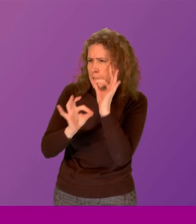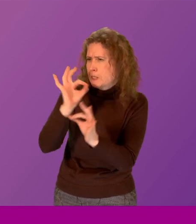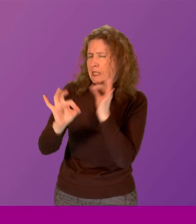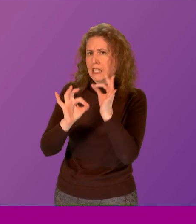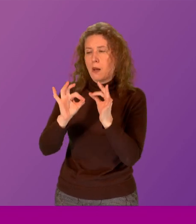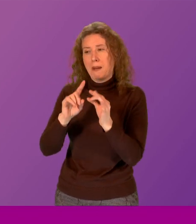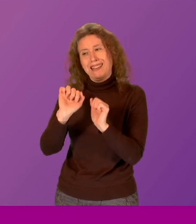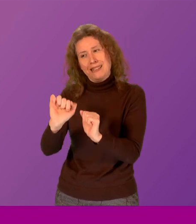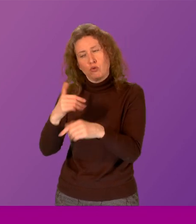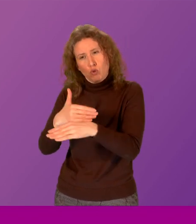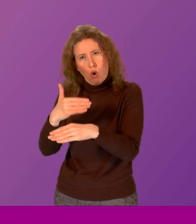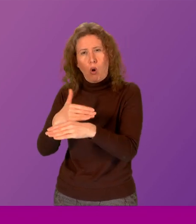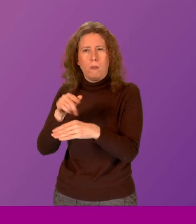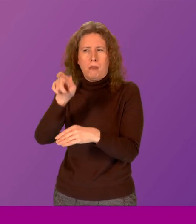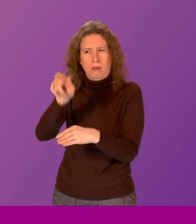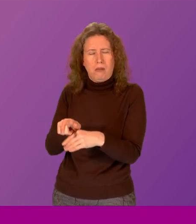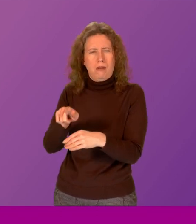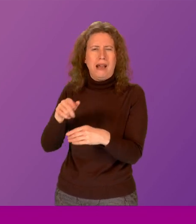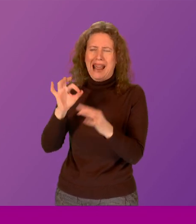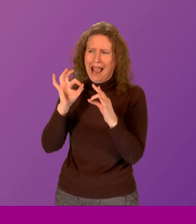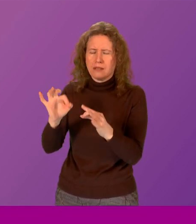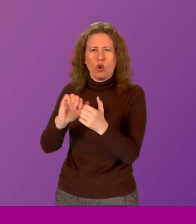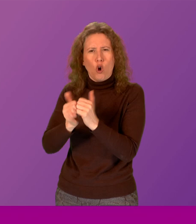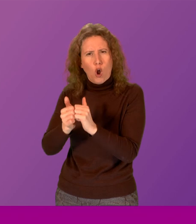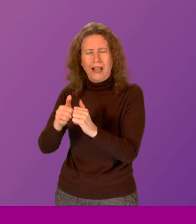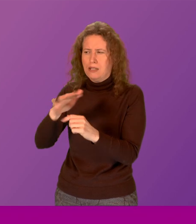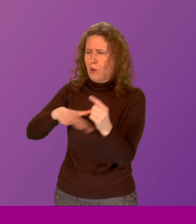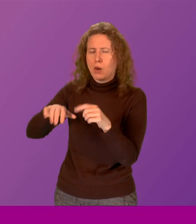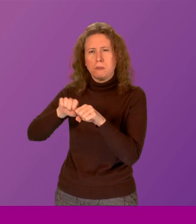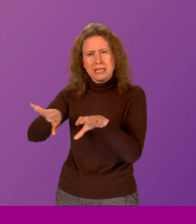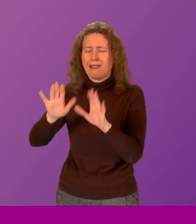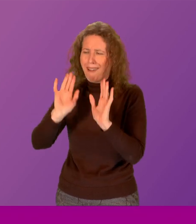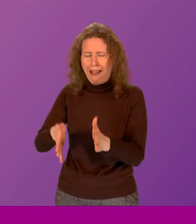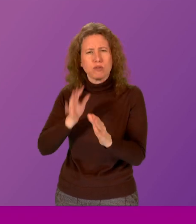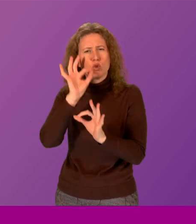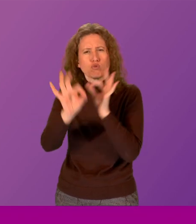job that he has done and that his excellent colleagues across our media continue to do.